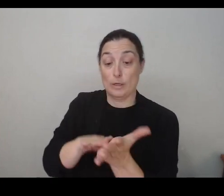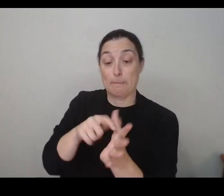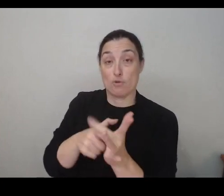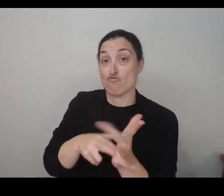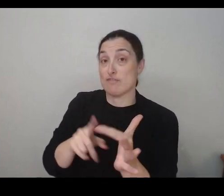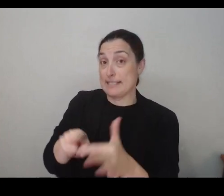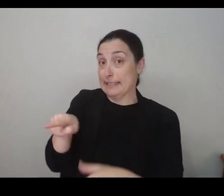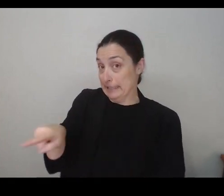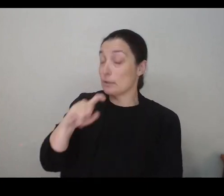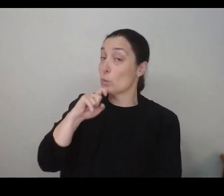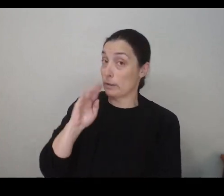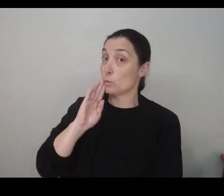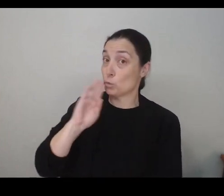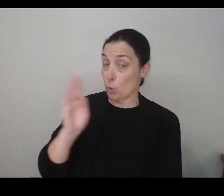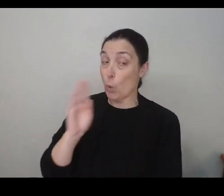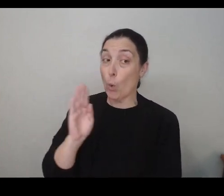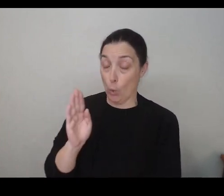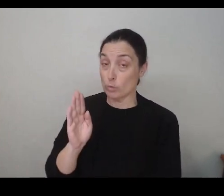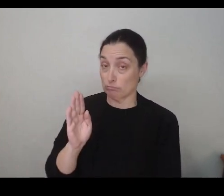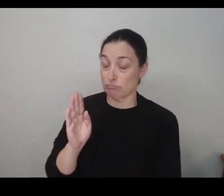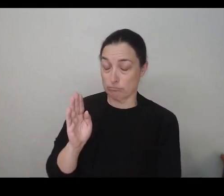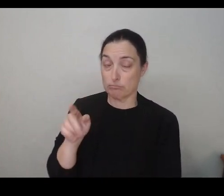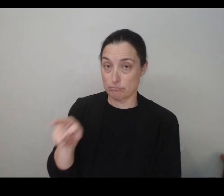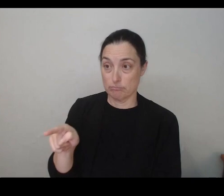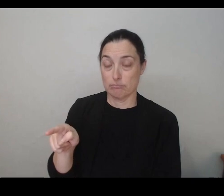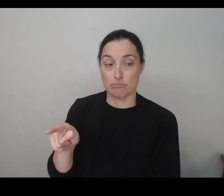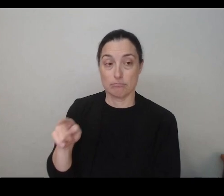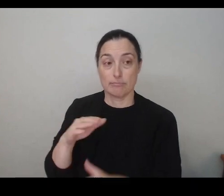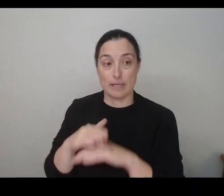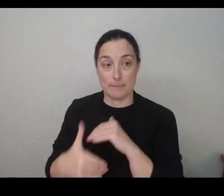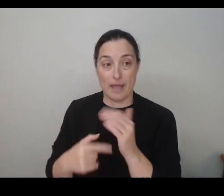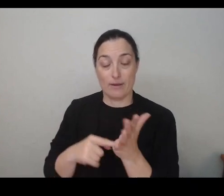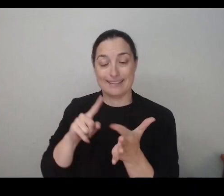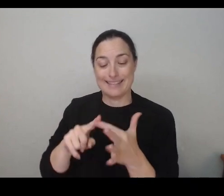and you both about Te Fare Iamanaha. I'm just reminded